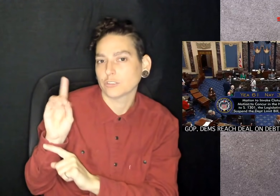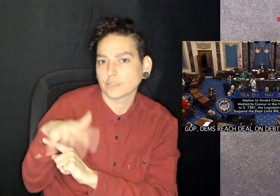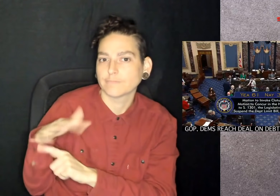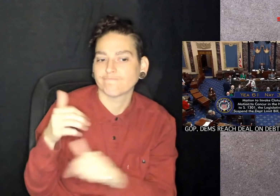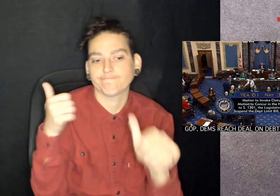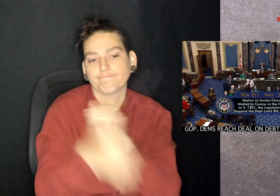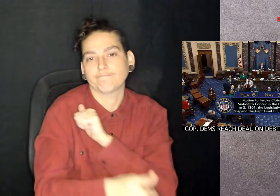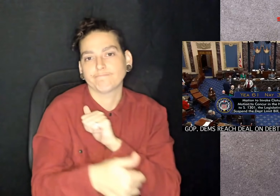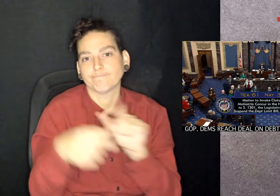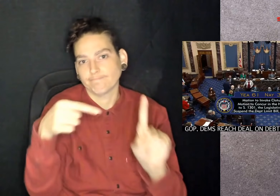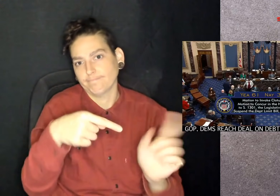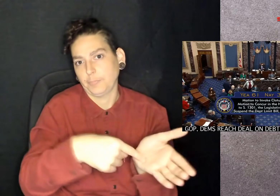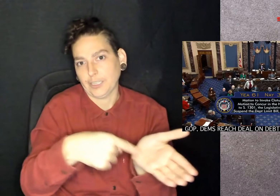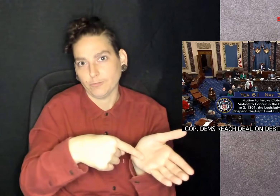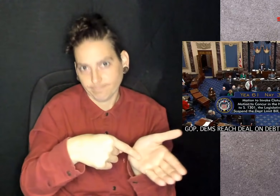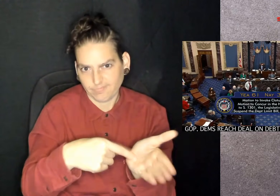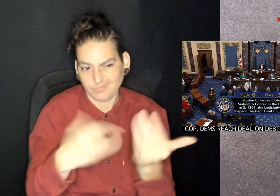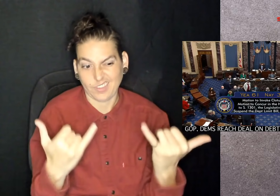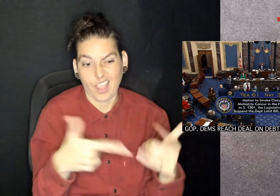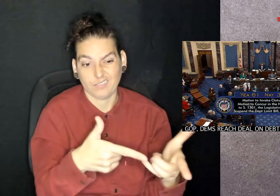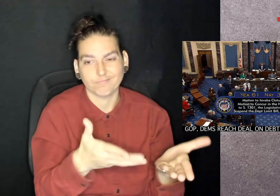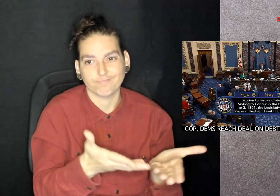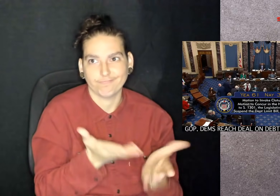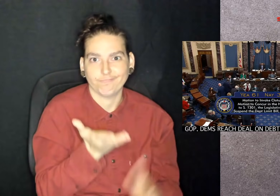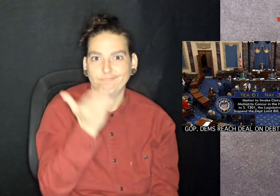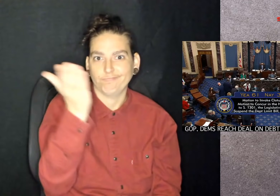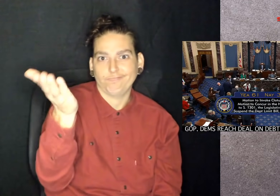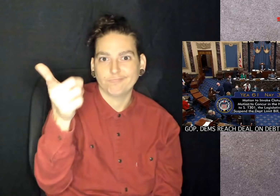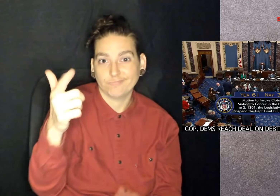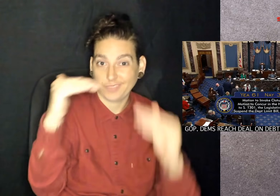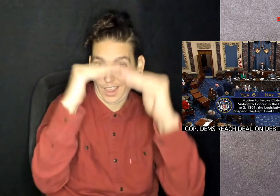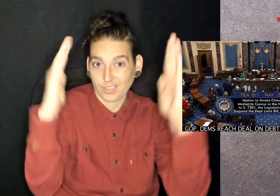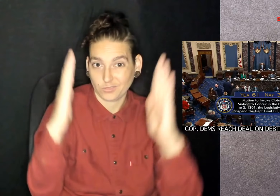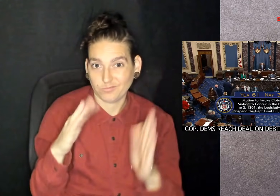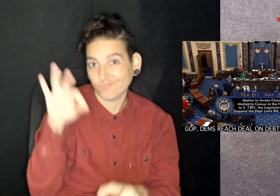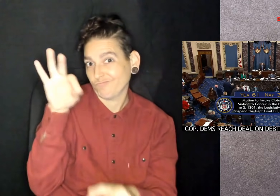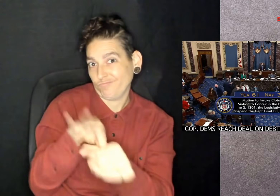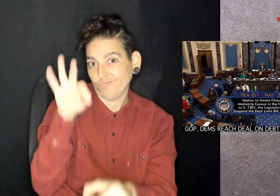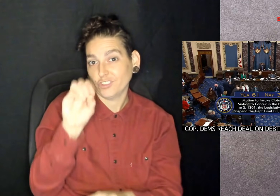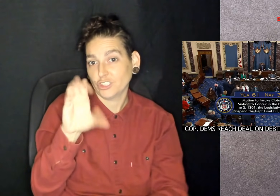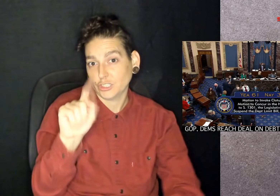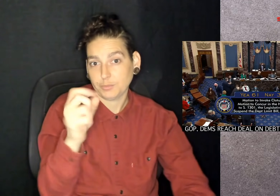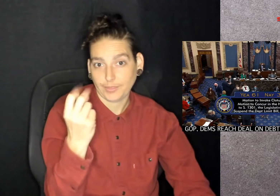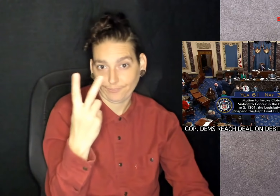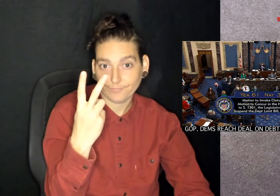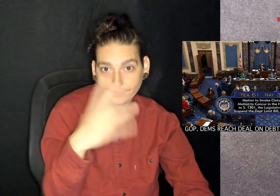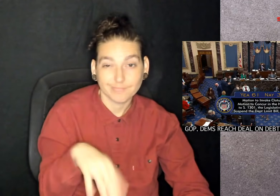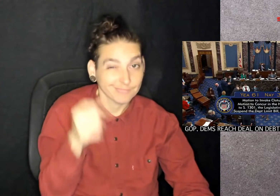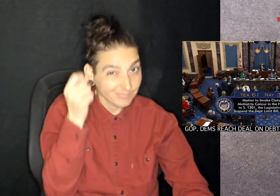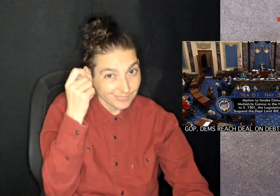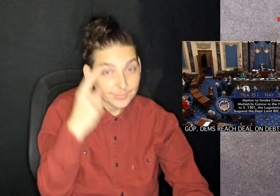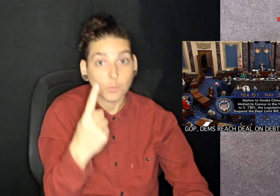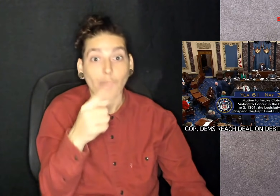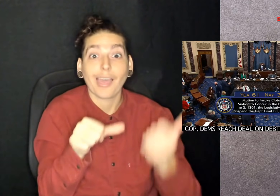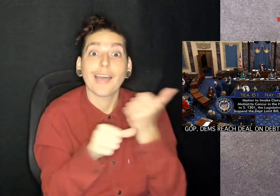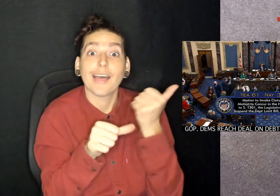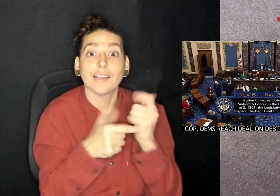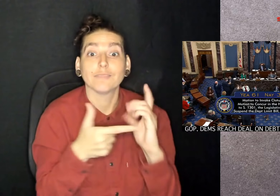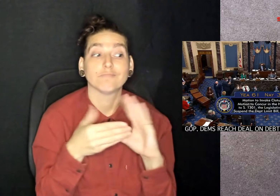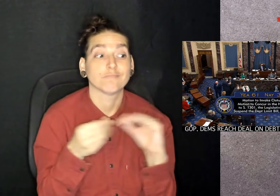helping Democrats pass it the bill is now heading to the House for a vote on October